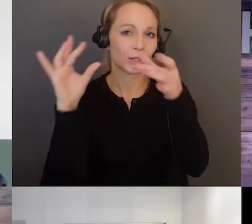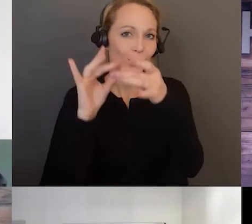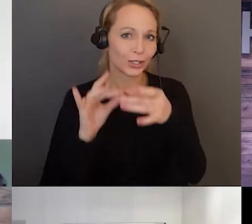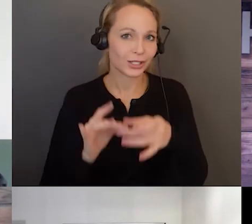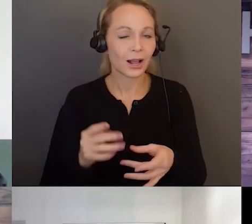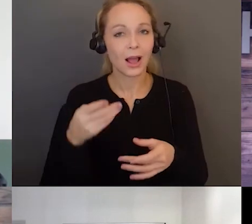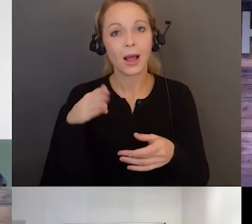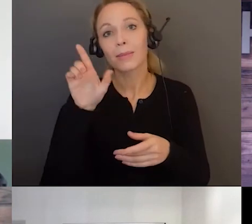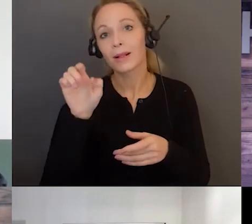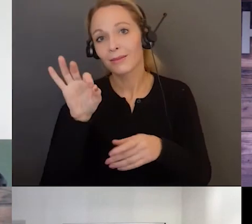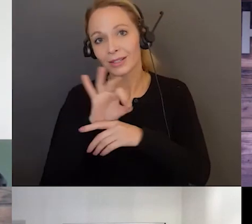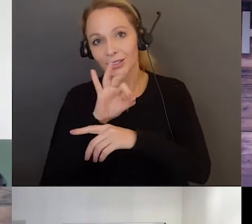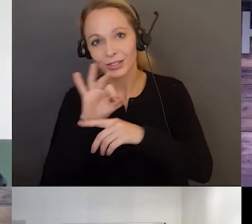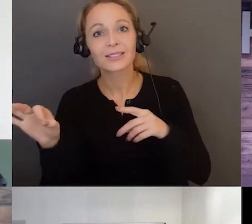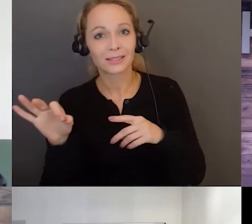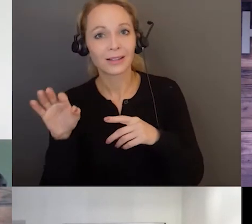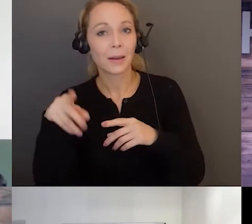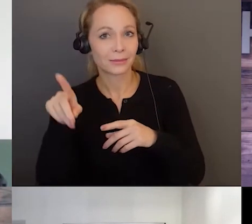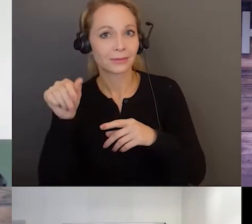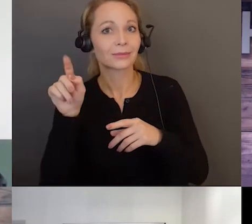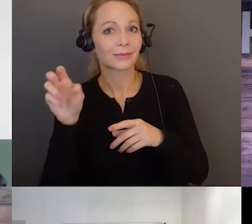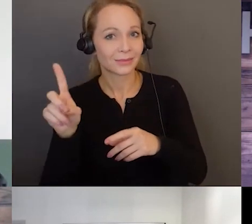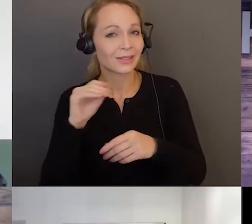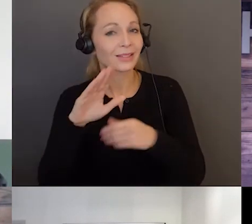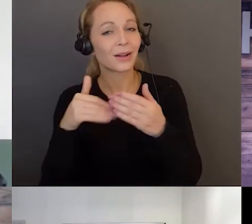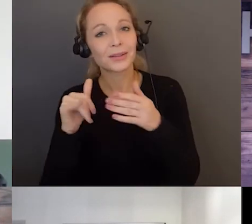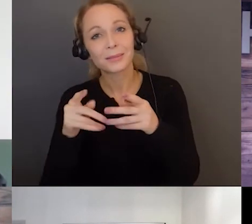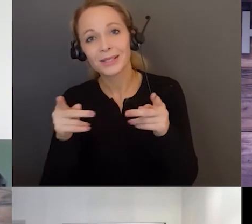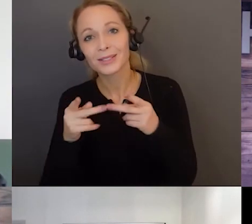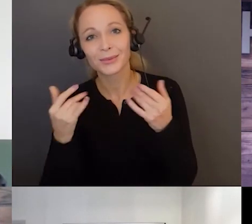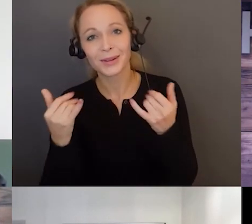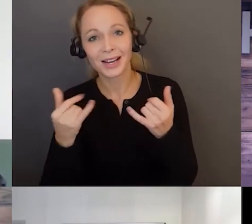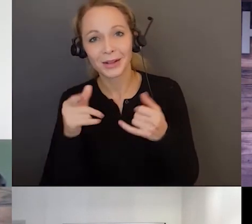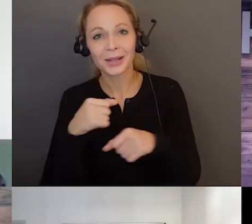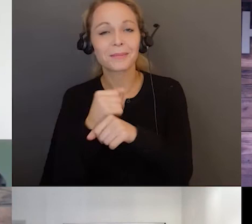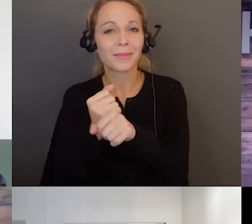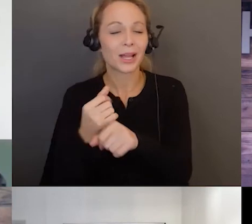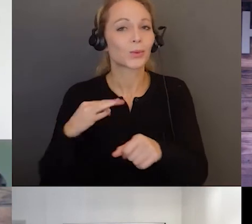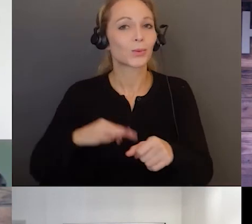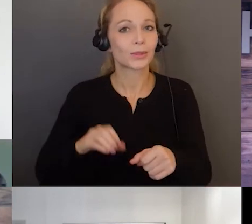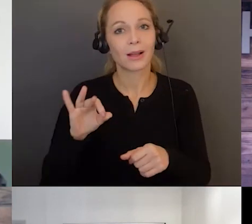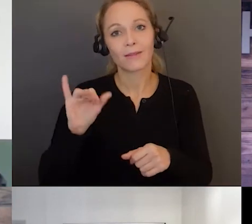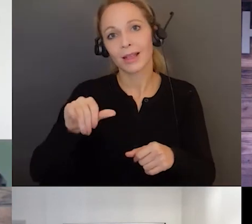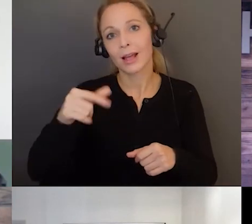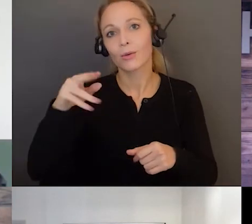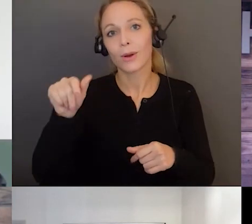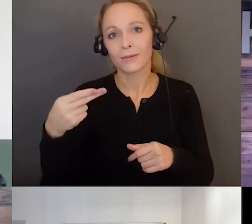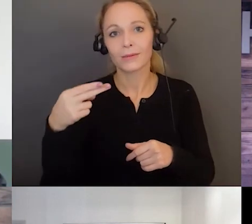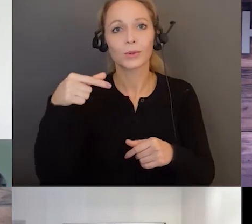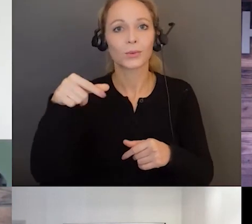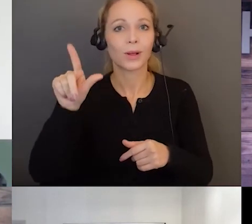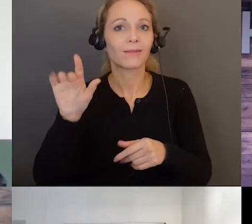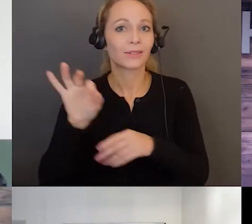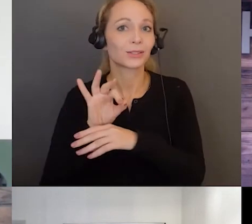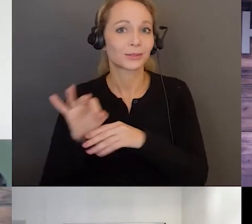ASSOCIATIONS, HUBBLE FUNCTIONS AND YOU'LL BE ABLE TO MAKE USE OF THE GraphQL QUERY FUNCTIONS.